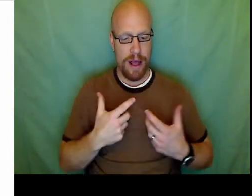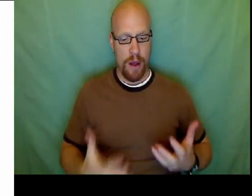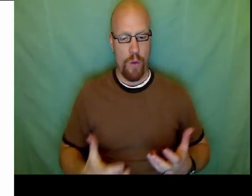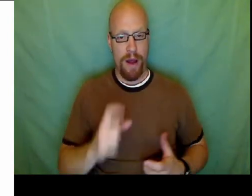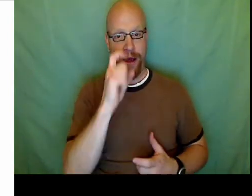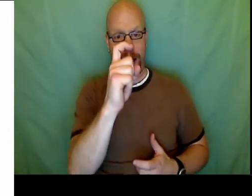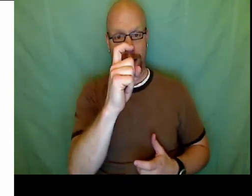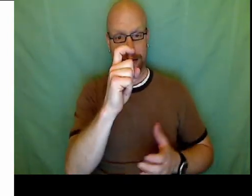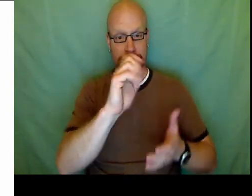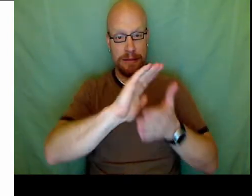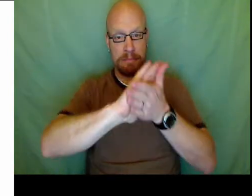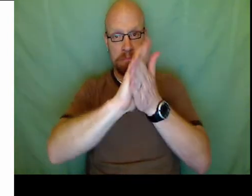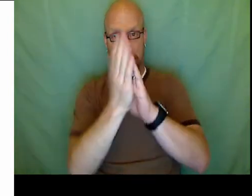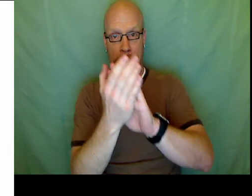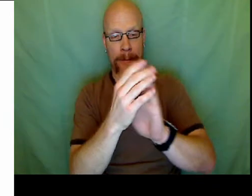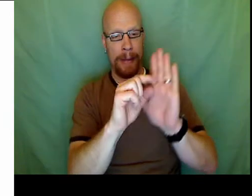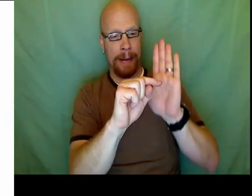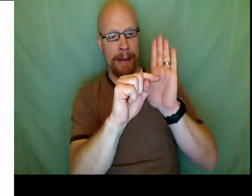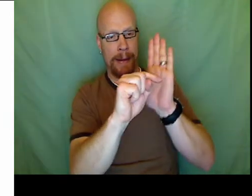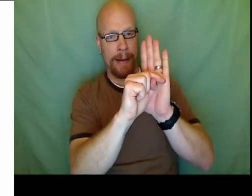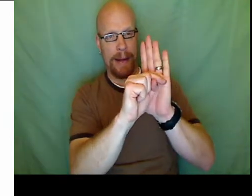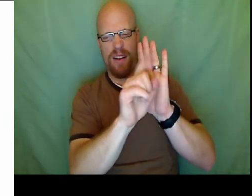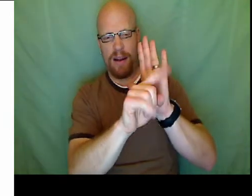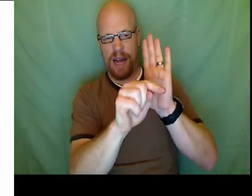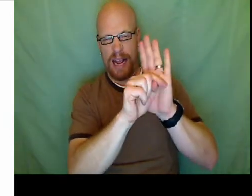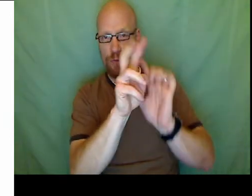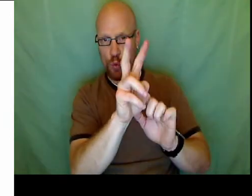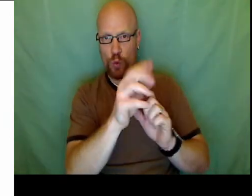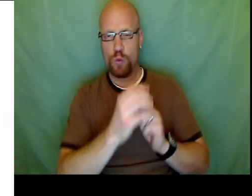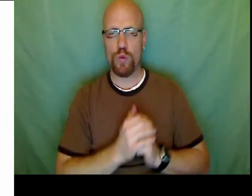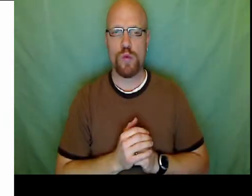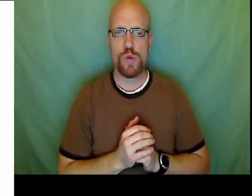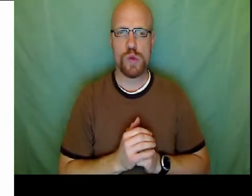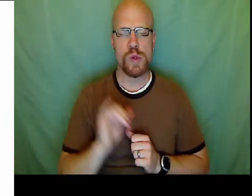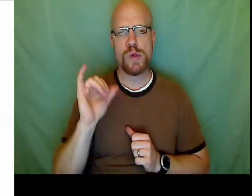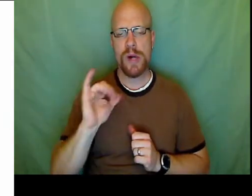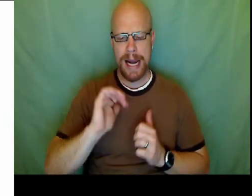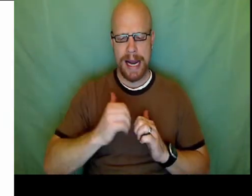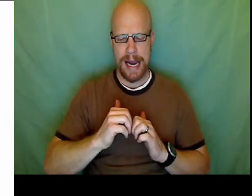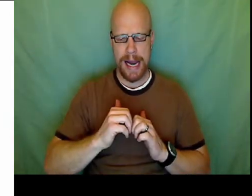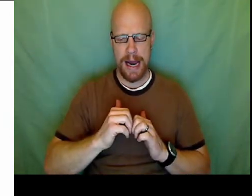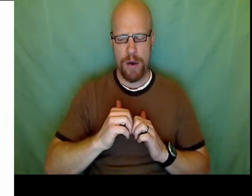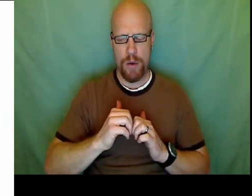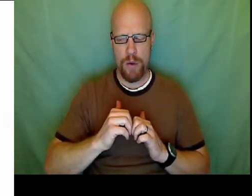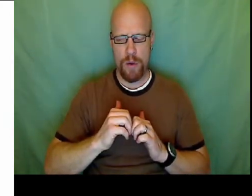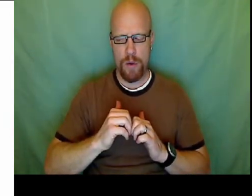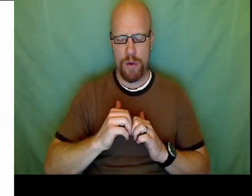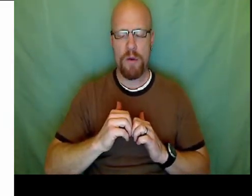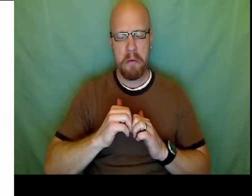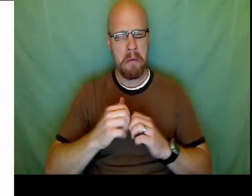I have x and then below that I have 2x. If I can have the top equation have -2x,